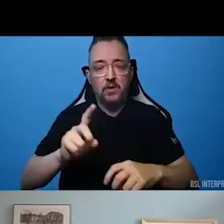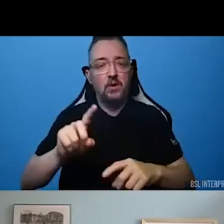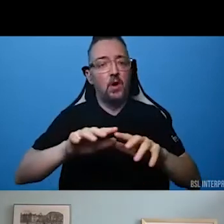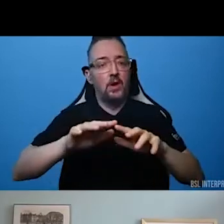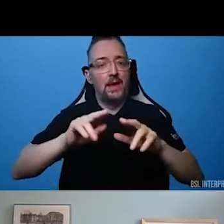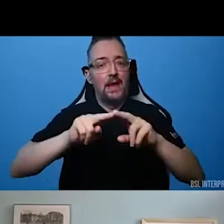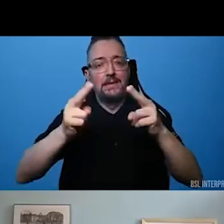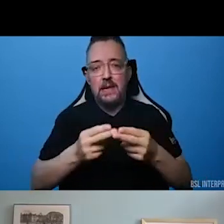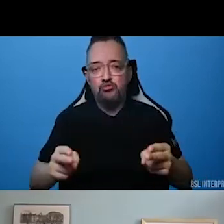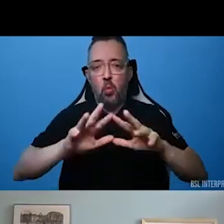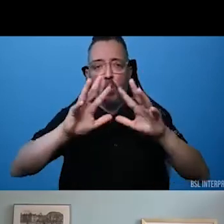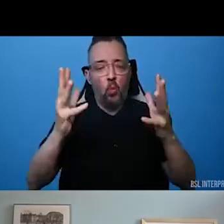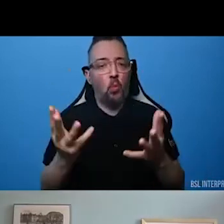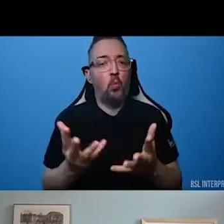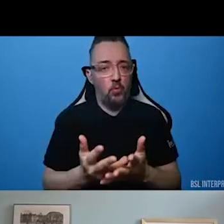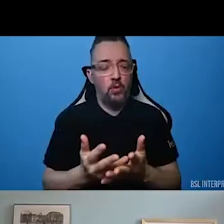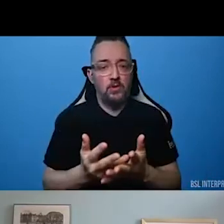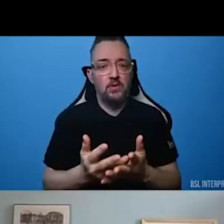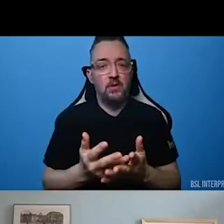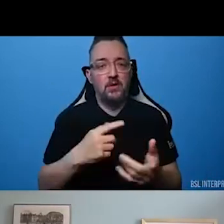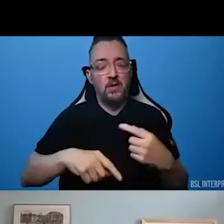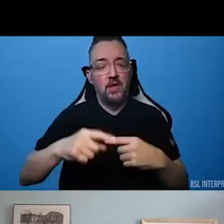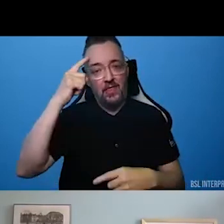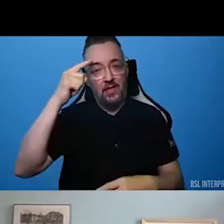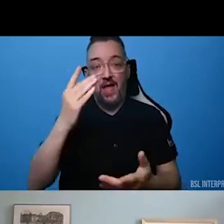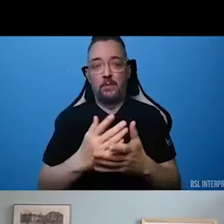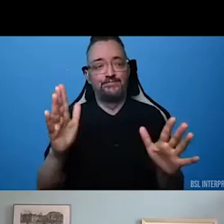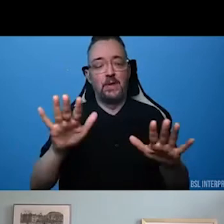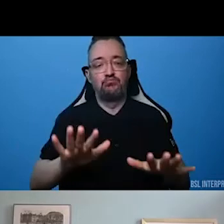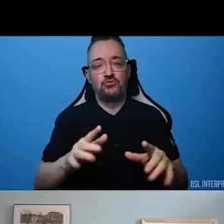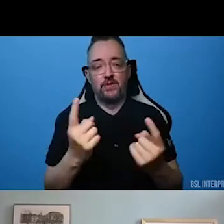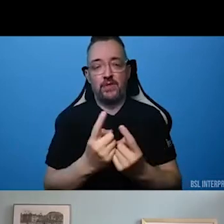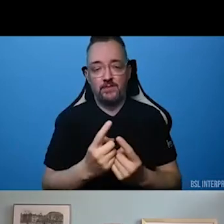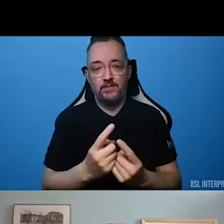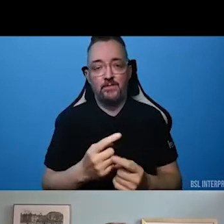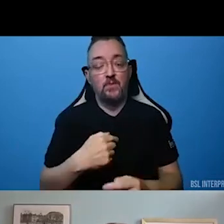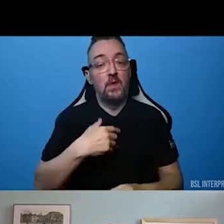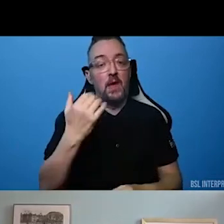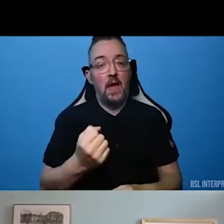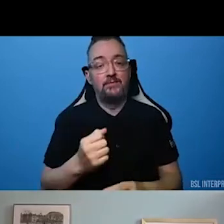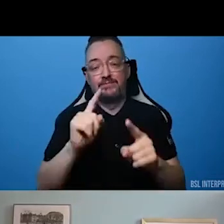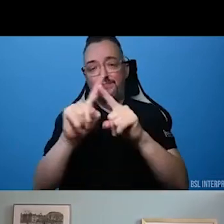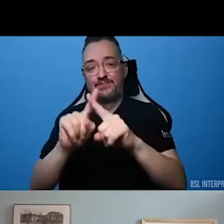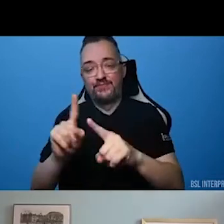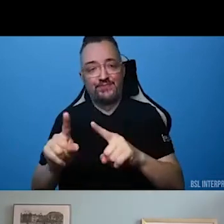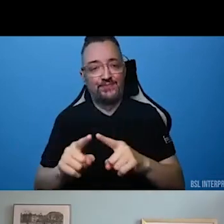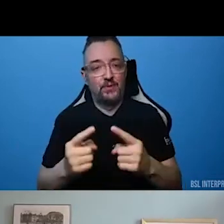of what we'd like to think of as apparently British. And we've got a variety of objects in the Scottish Design Gallery.